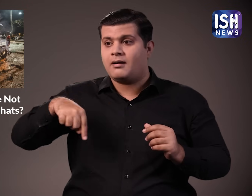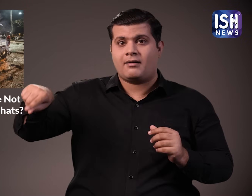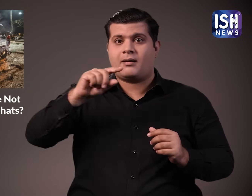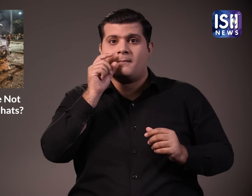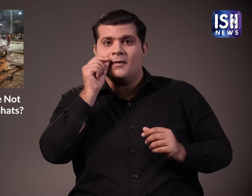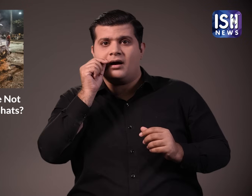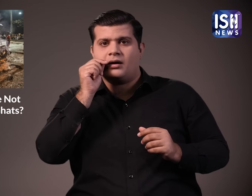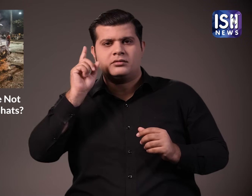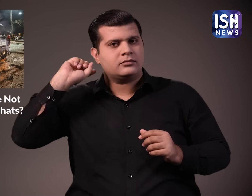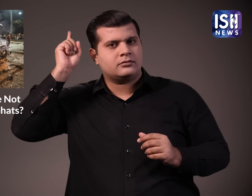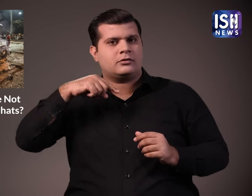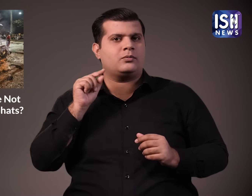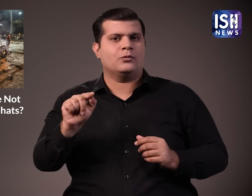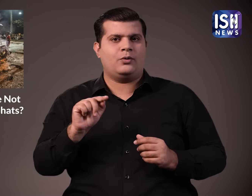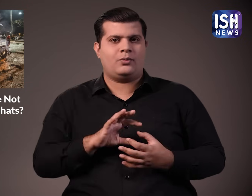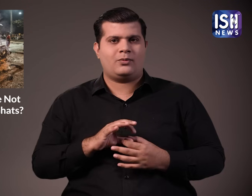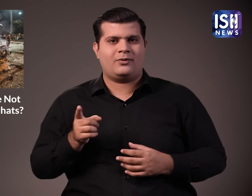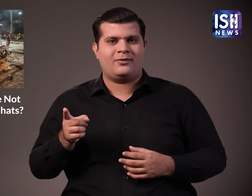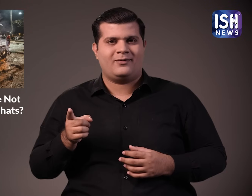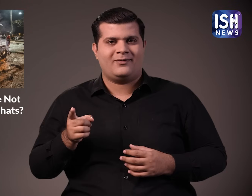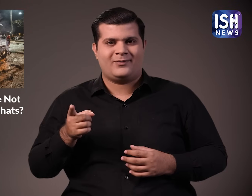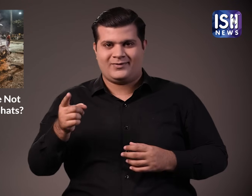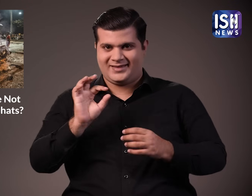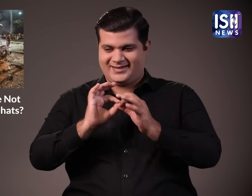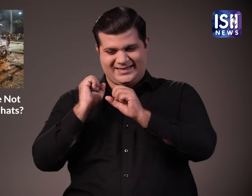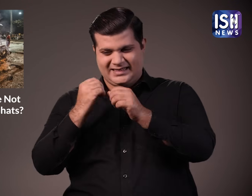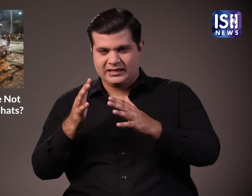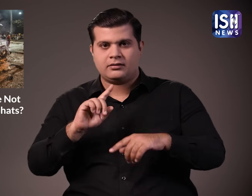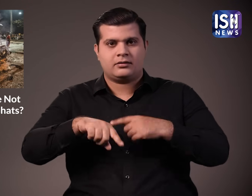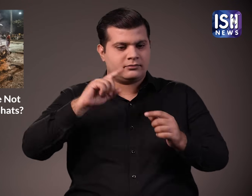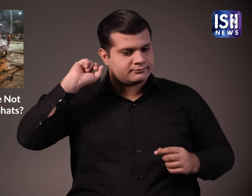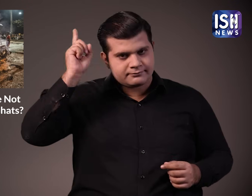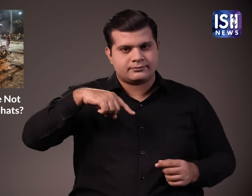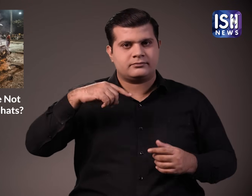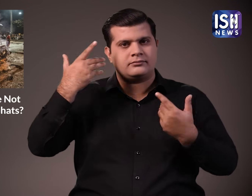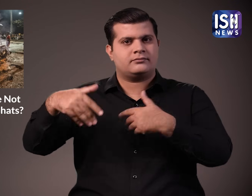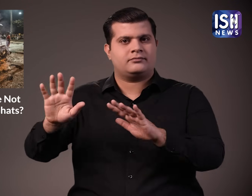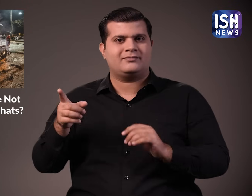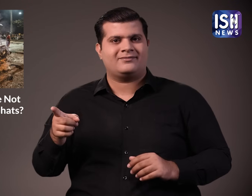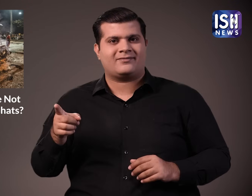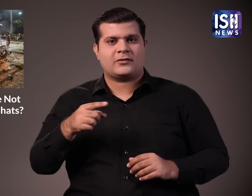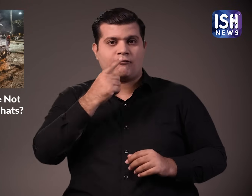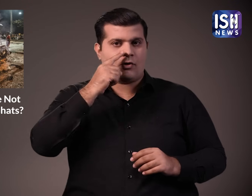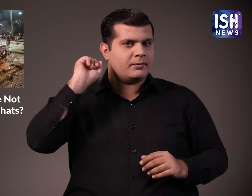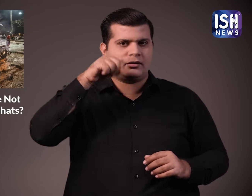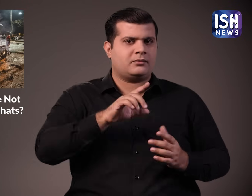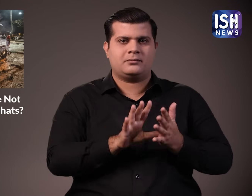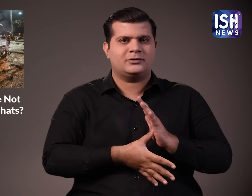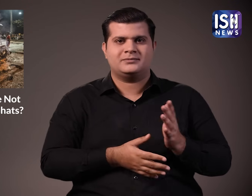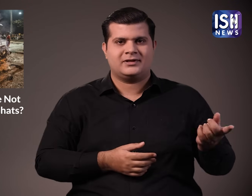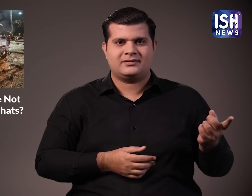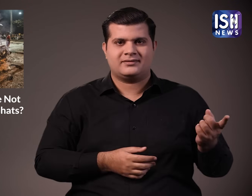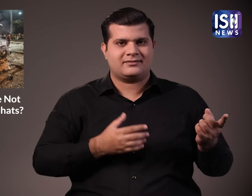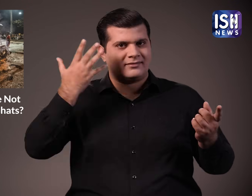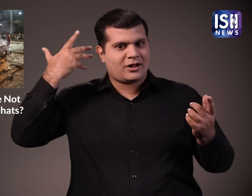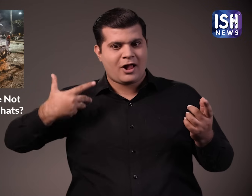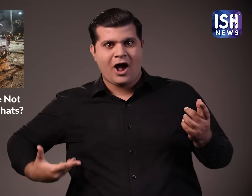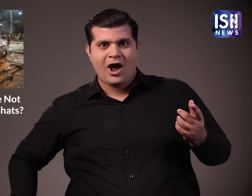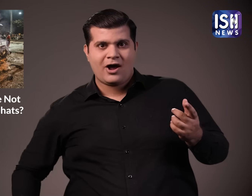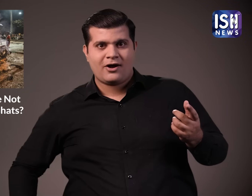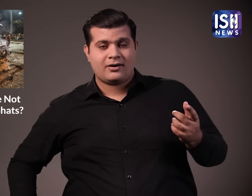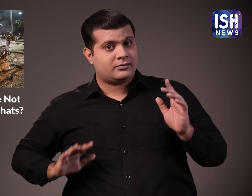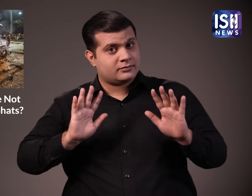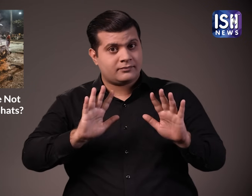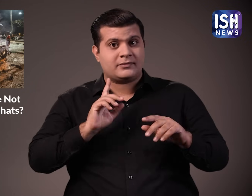Men of the family, shave off their head after performing the last rites while the women do not and they have long hair.